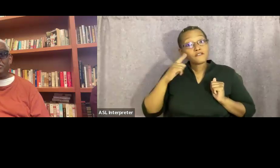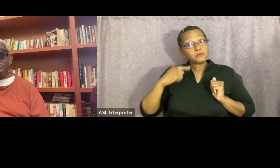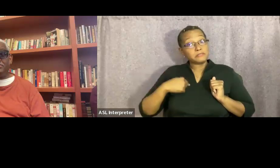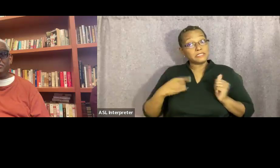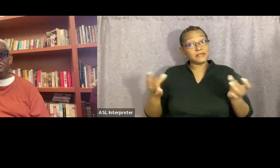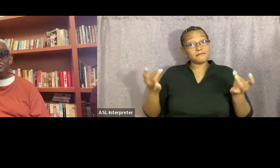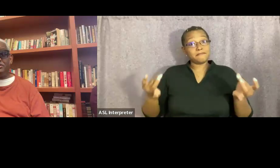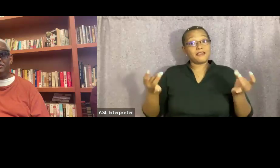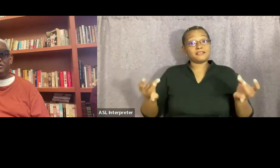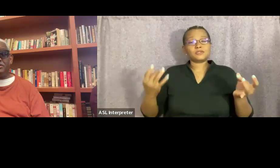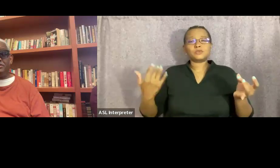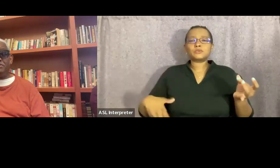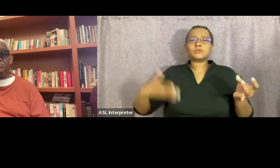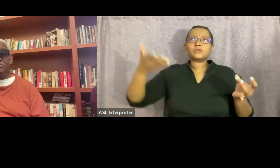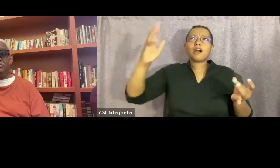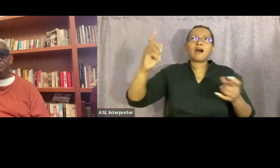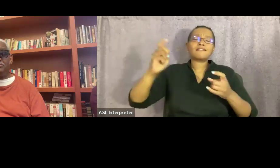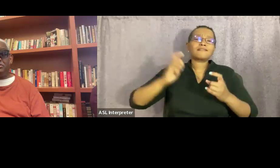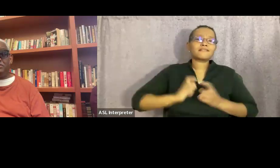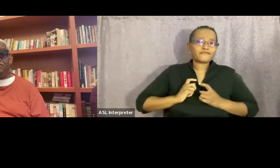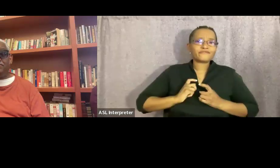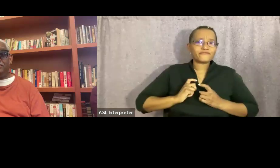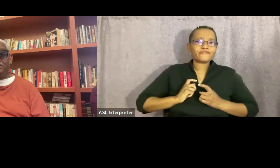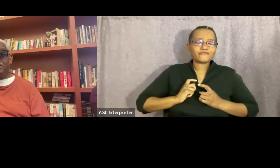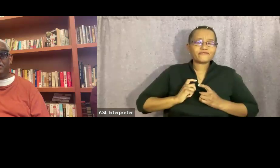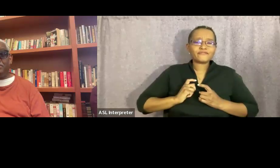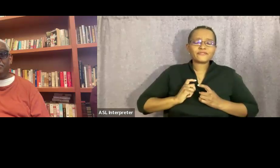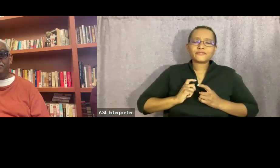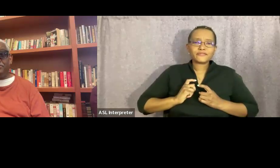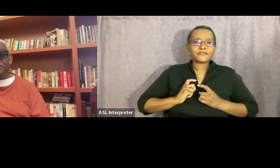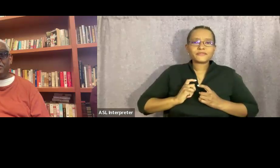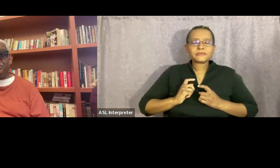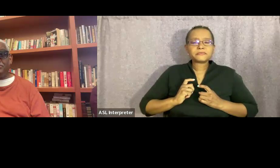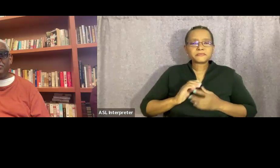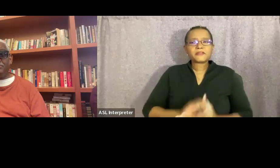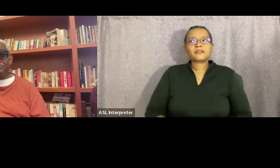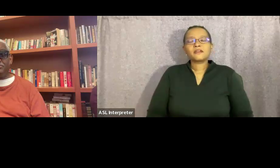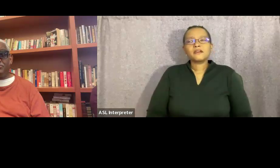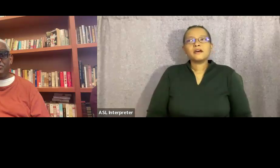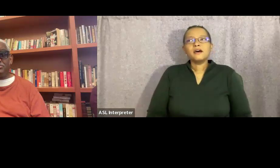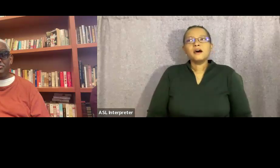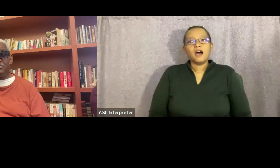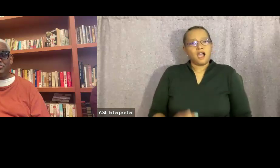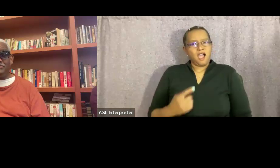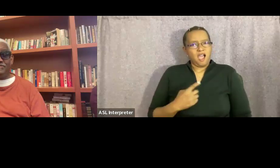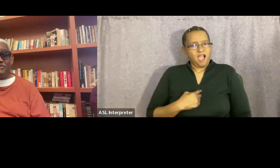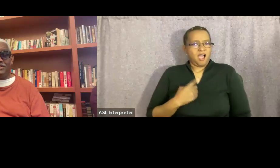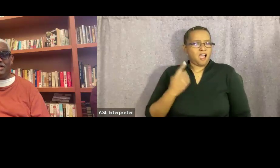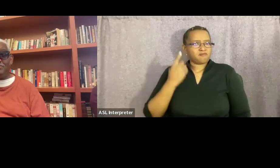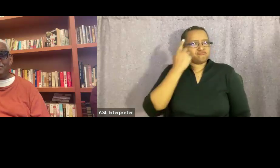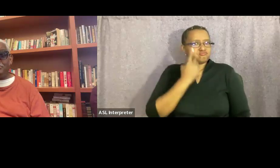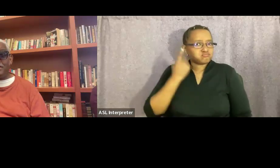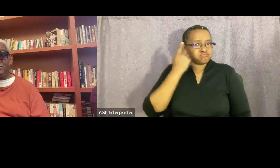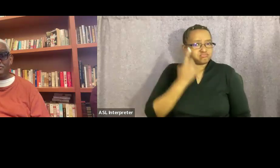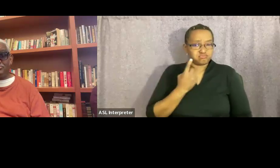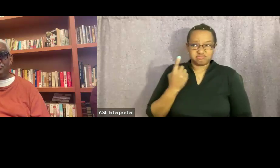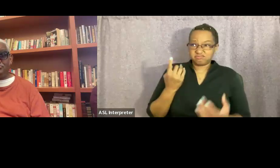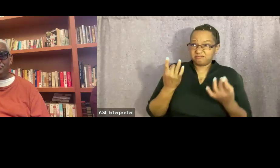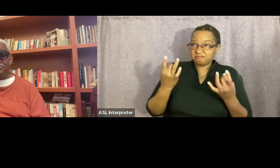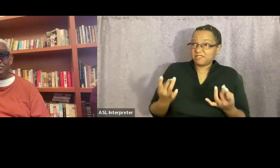great god send. It has been one of those, I wonder when it's going to work until I'm on track to do